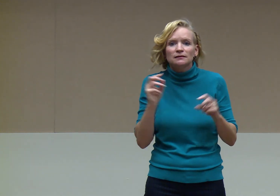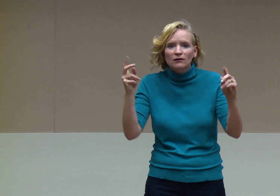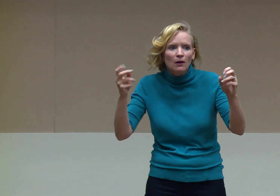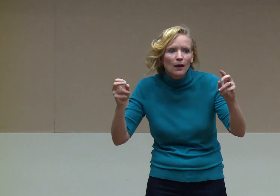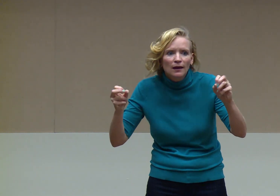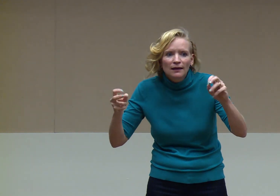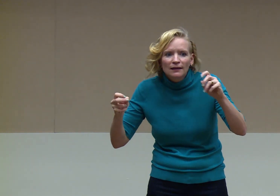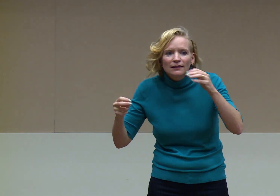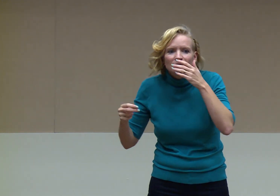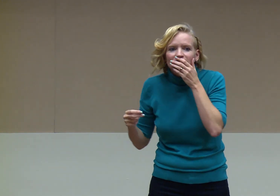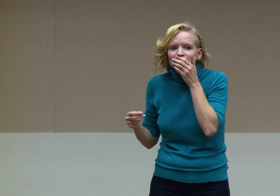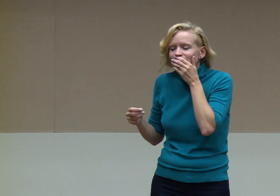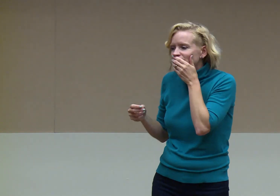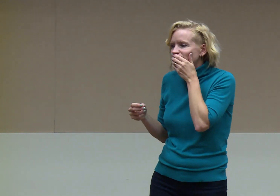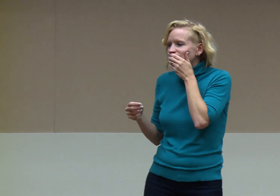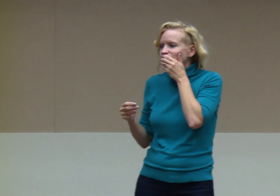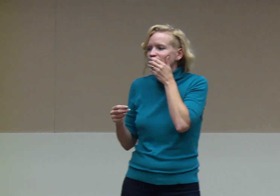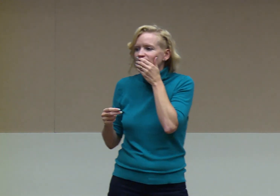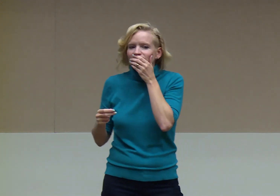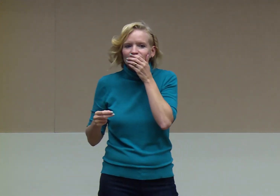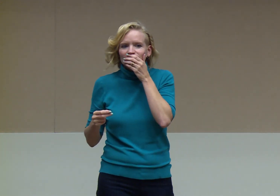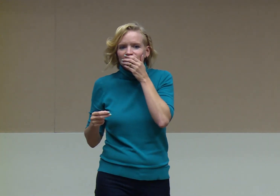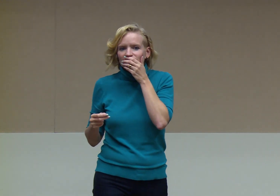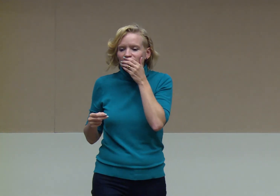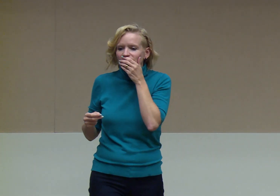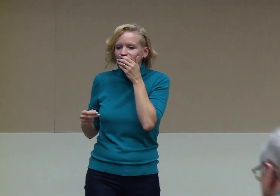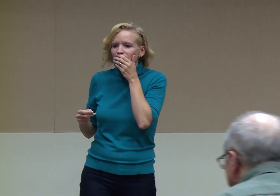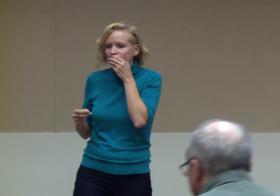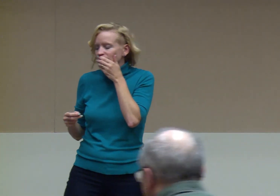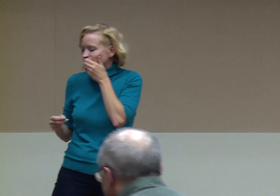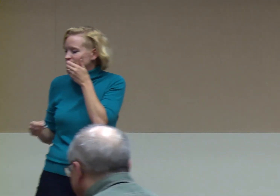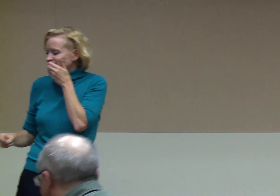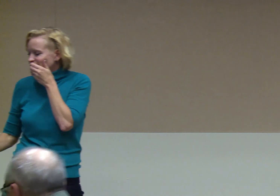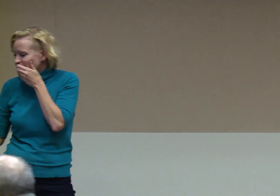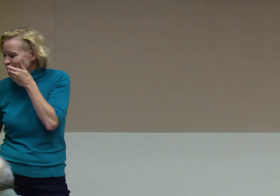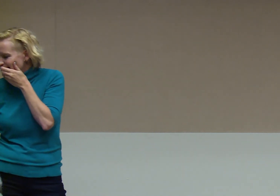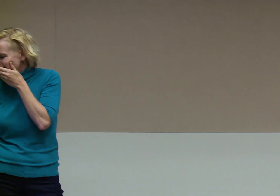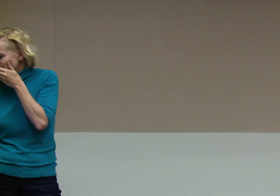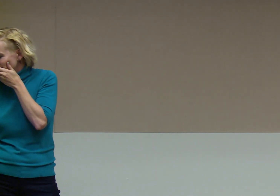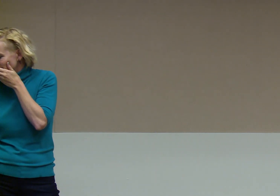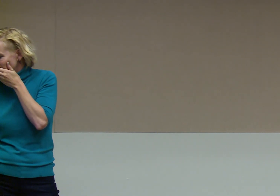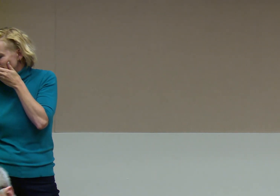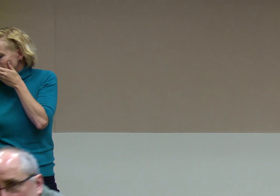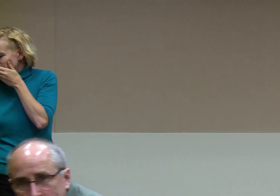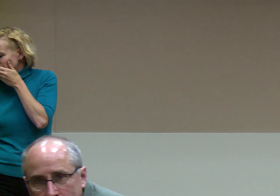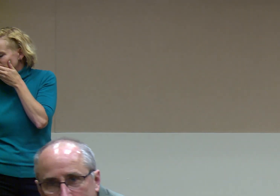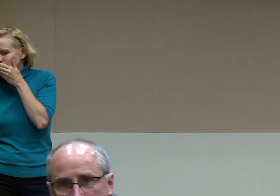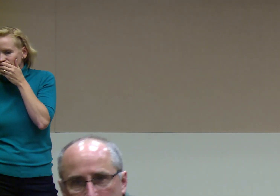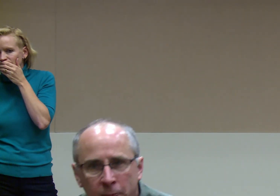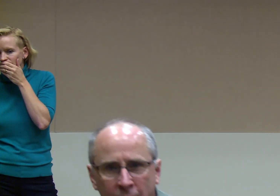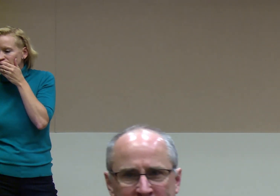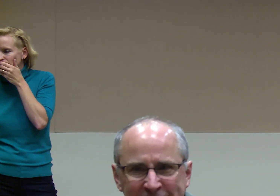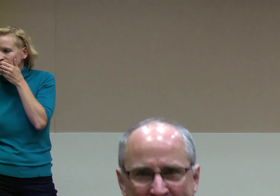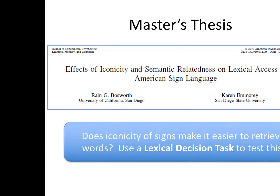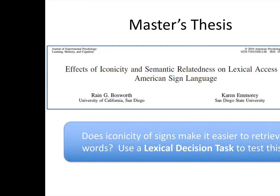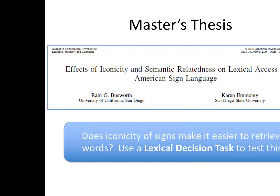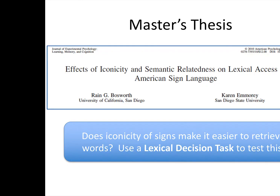he considers parts of cognition and how they impact language. Is everything OK? Just some tech difficulties.